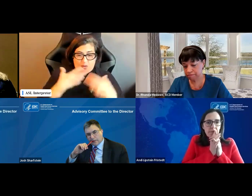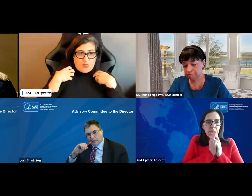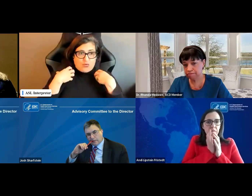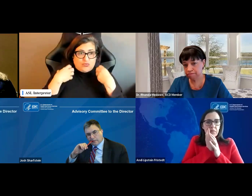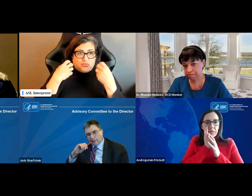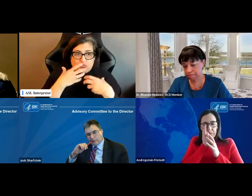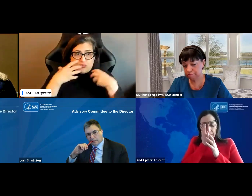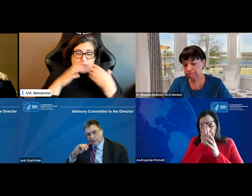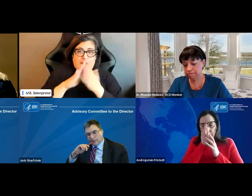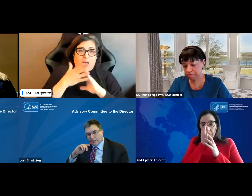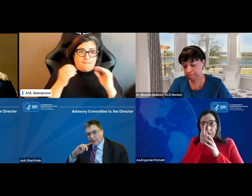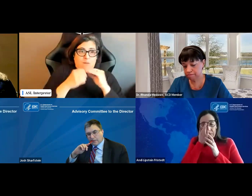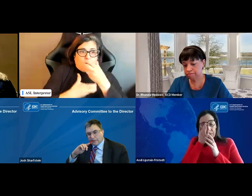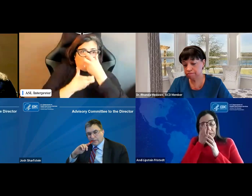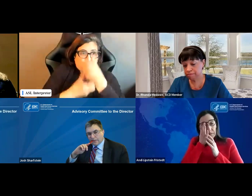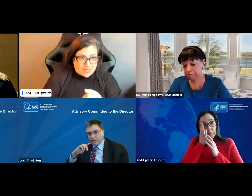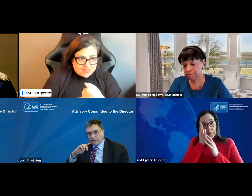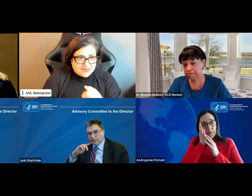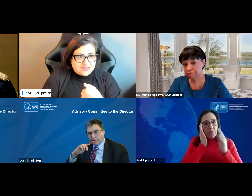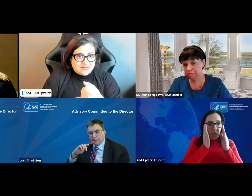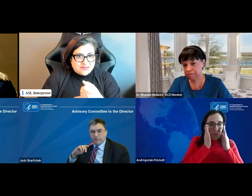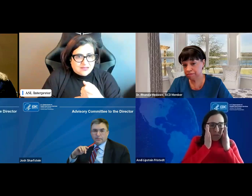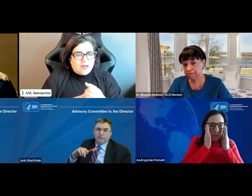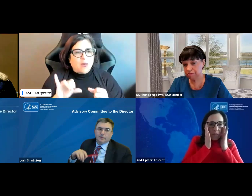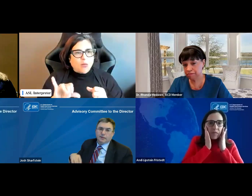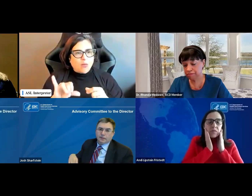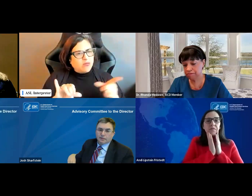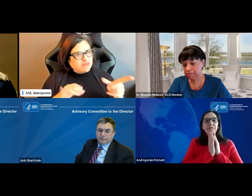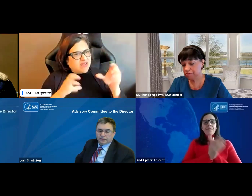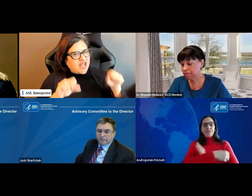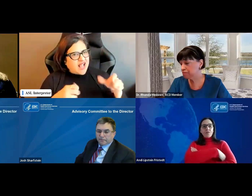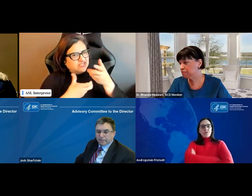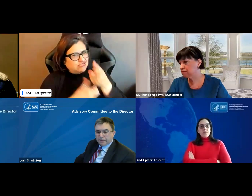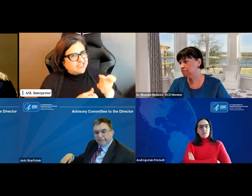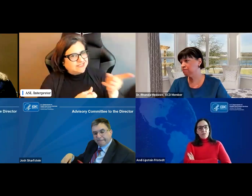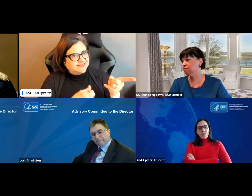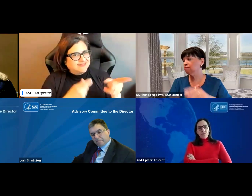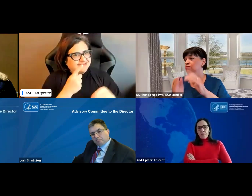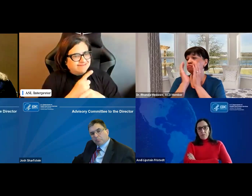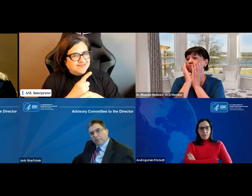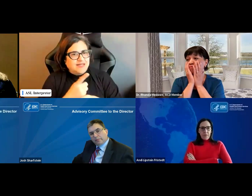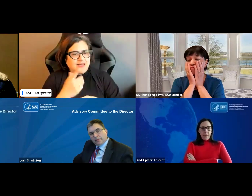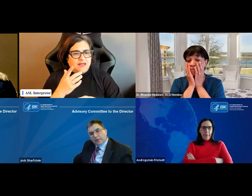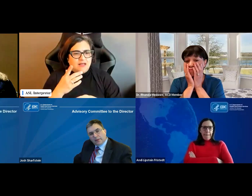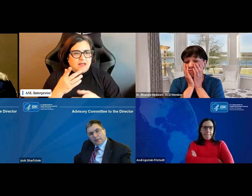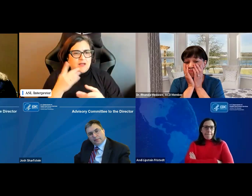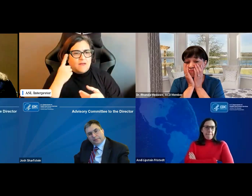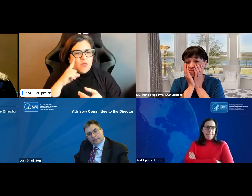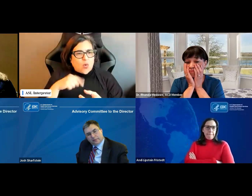And over time, eventually people did recognize the health department for having, being able to provide useful and important information and trustworthy information.